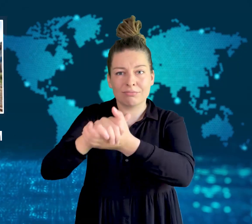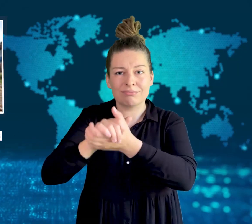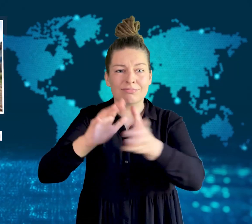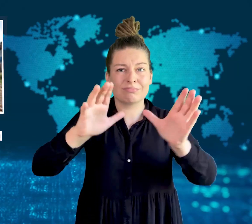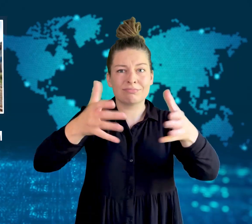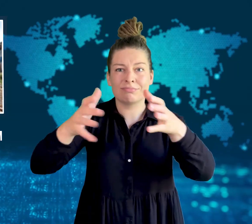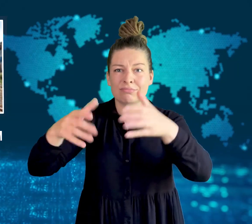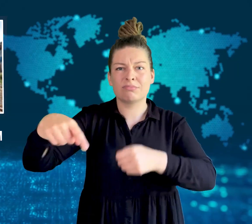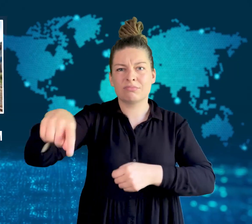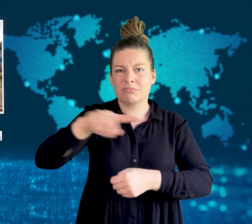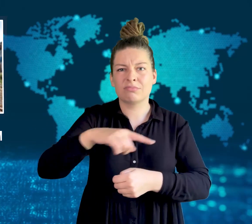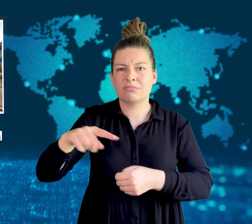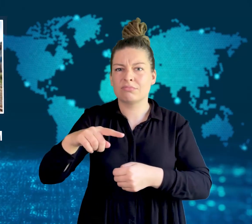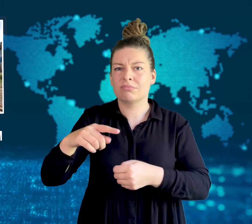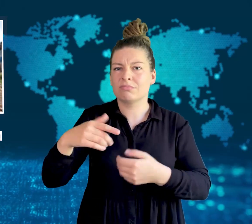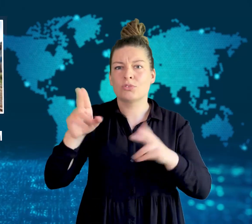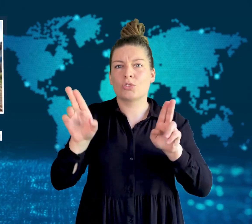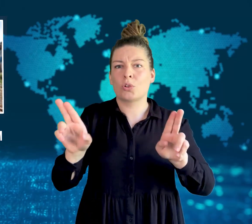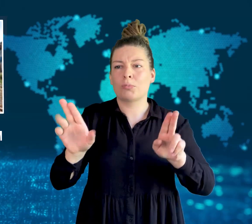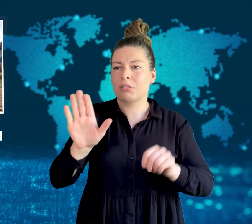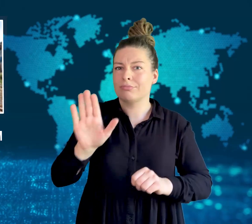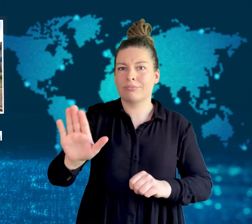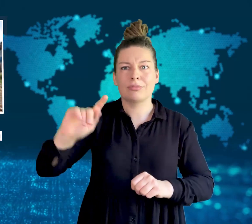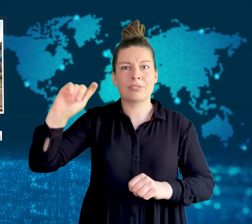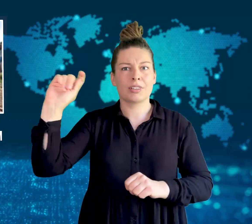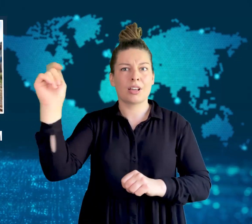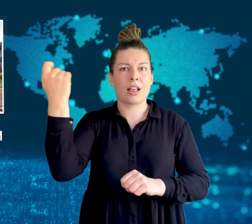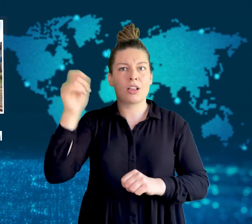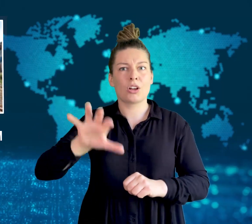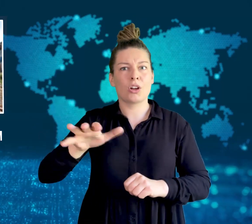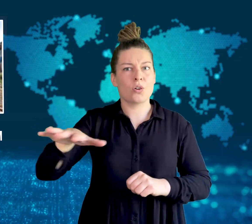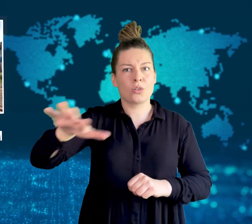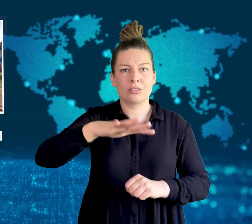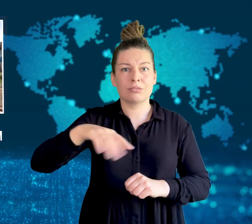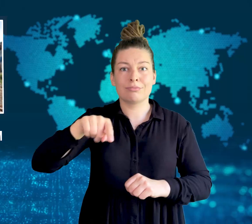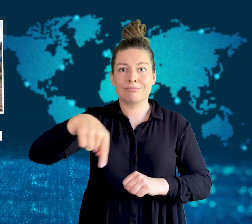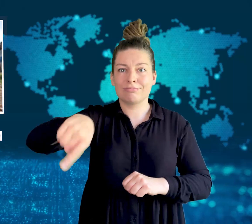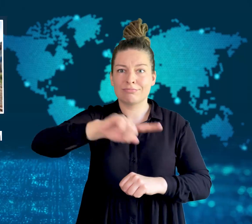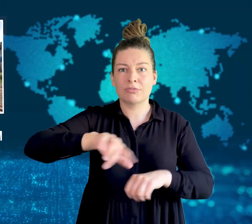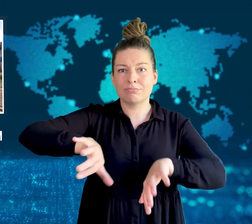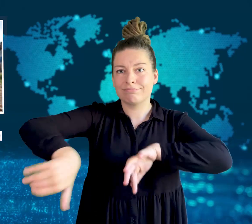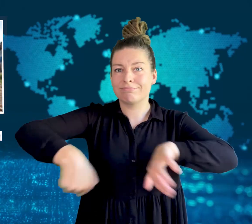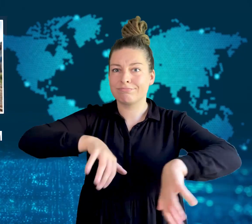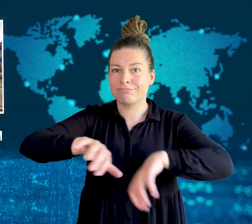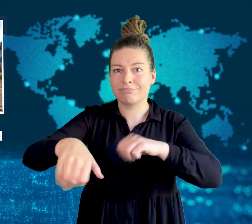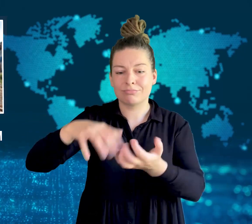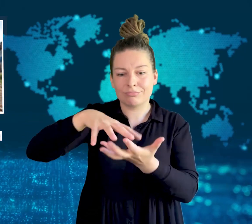are common in Kenya.